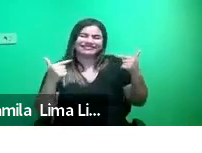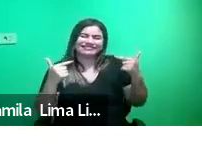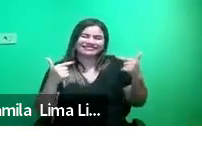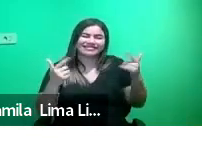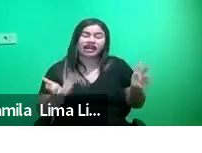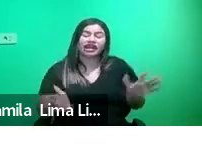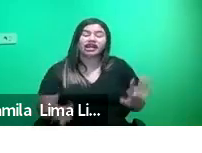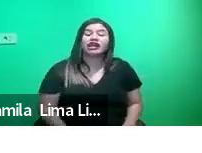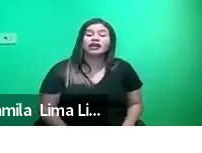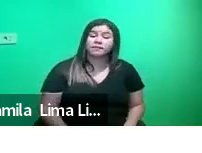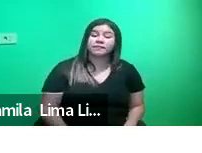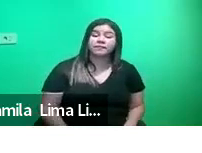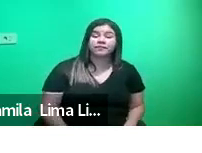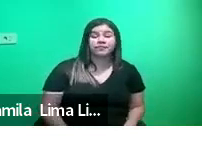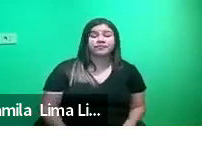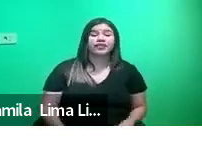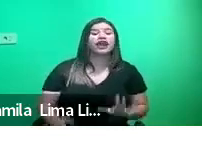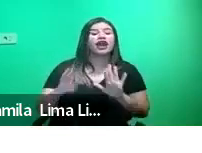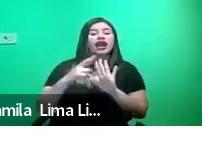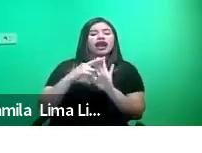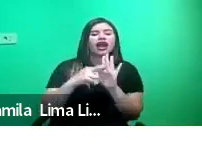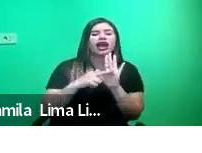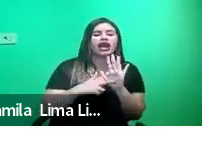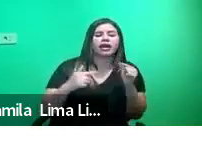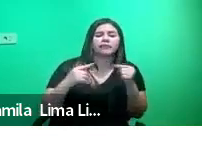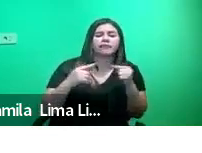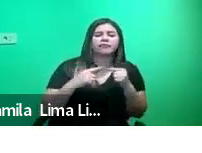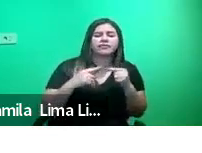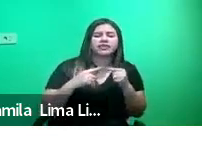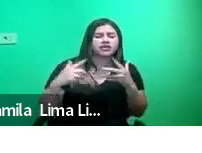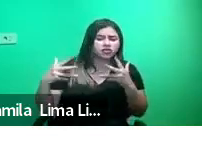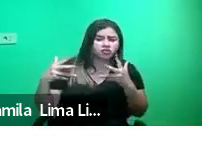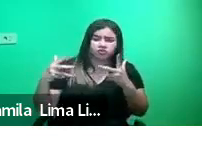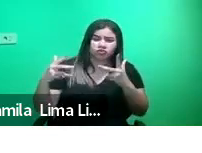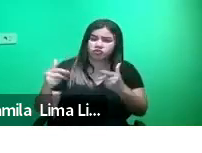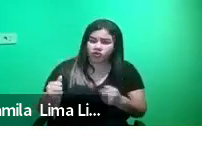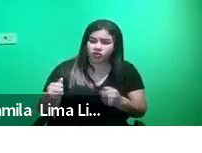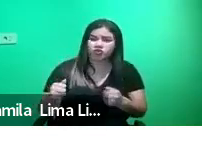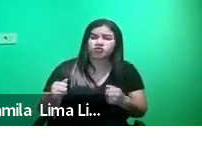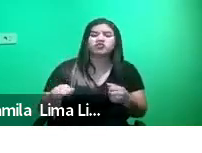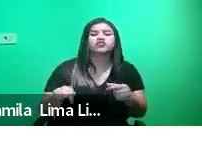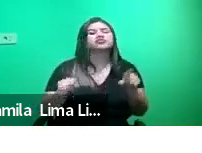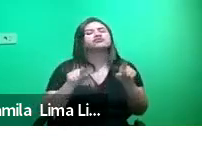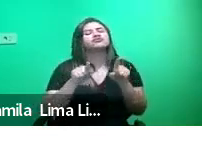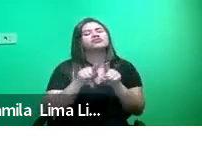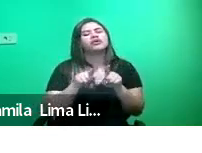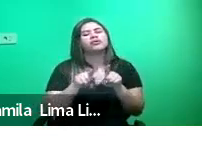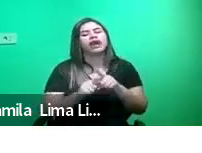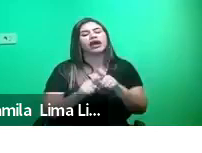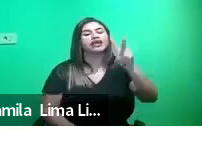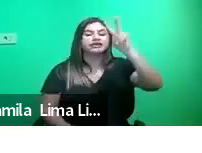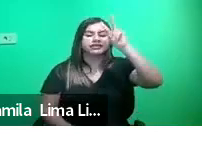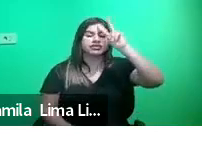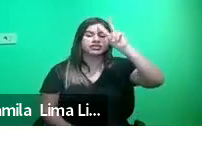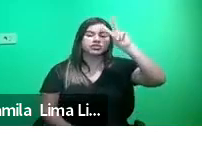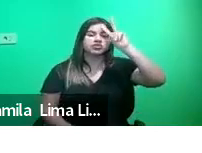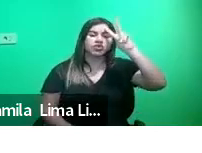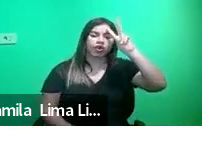And this rule refers not refers not only to the individual as a whole, but individual as a whole, but also to the history of each separate function. the lesson that is drawing ng from